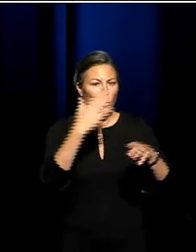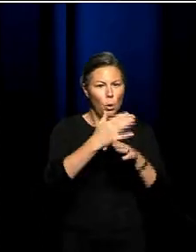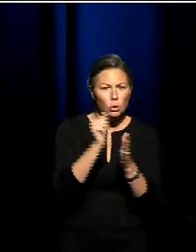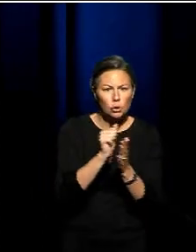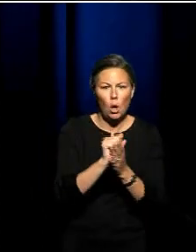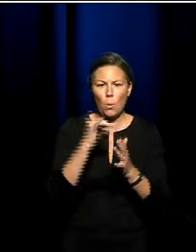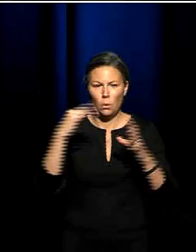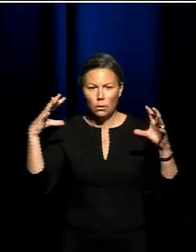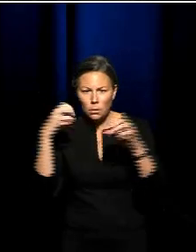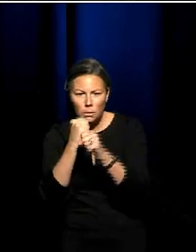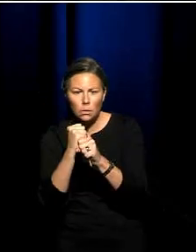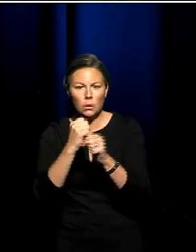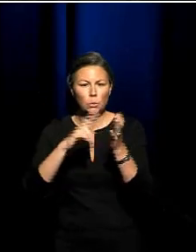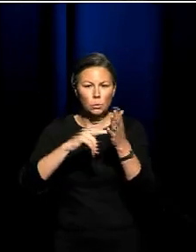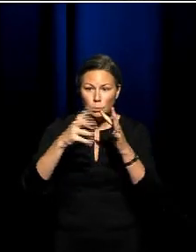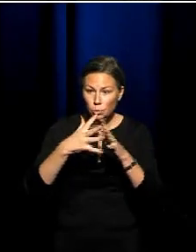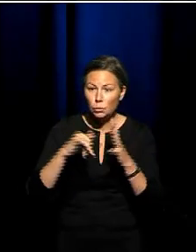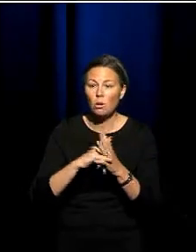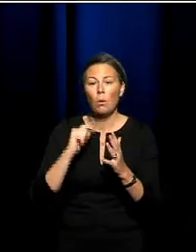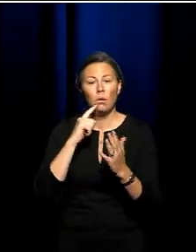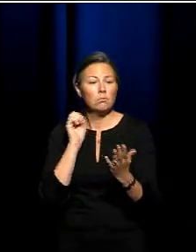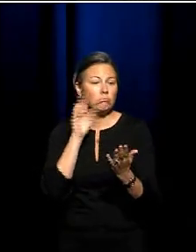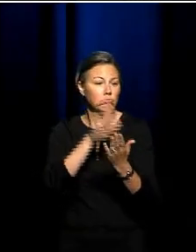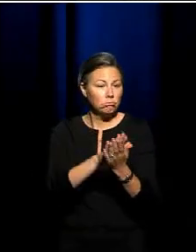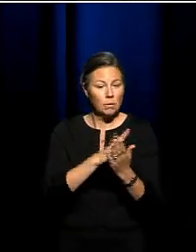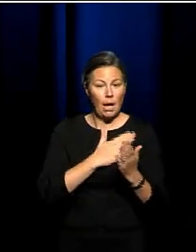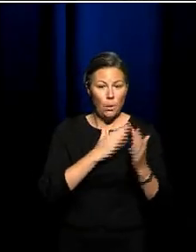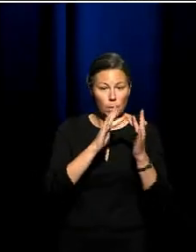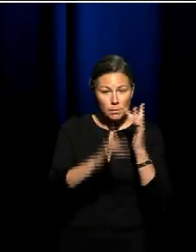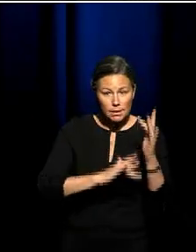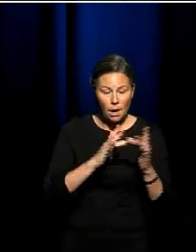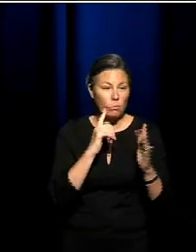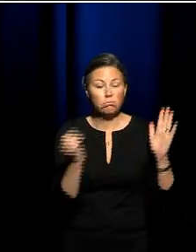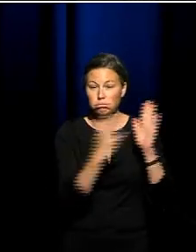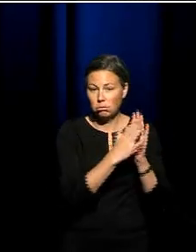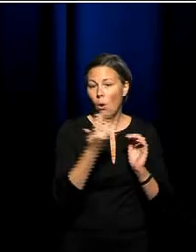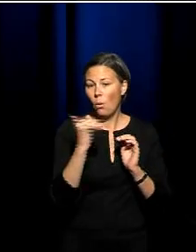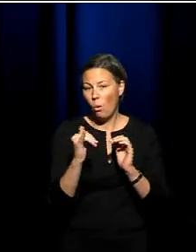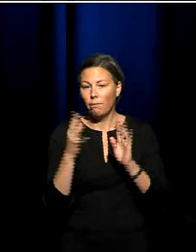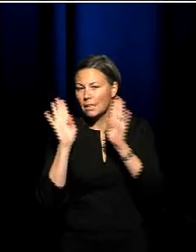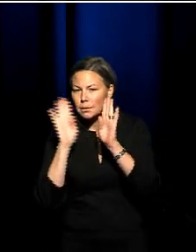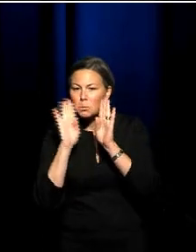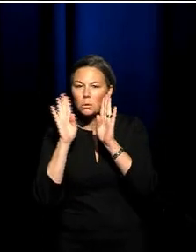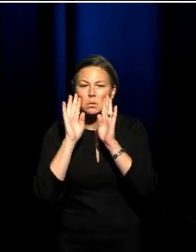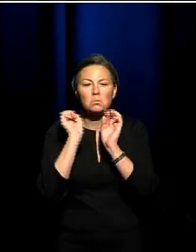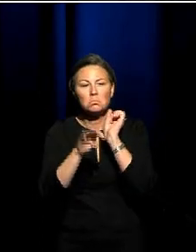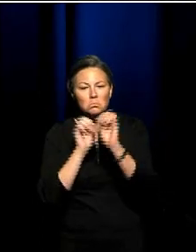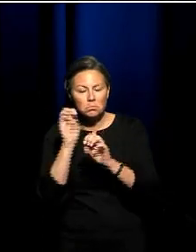website and social media. The Royal Commission will likely receive very